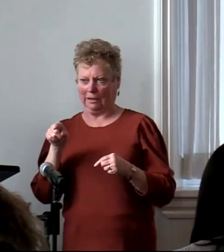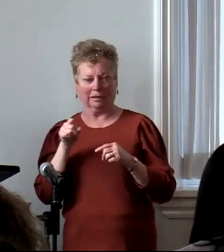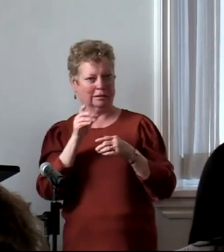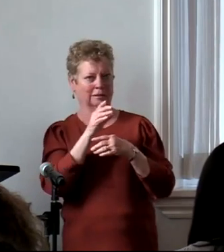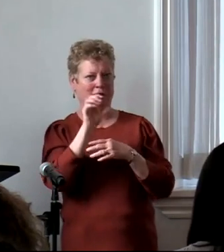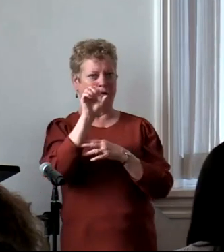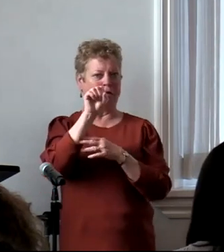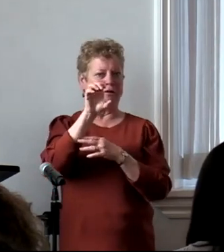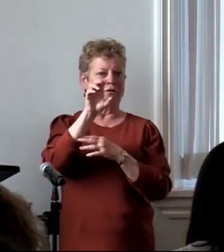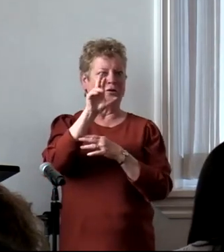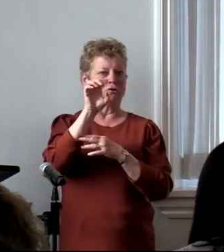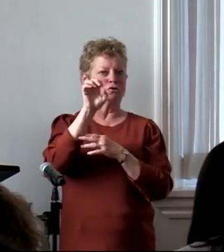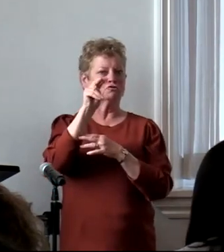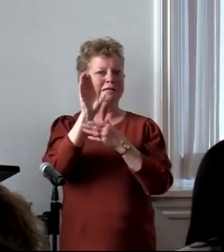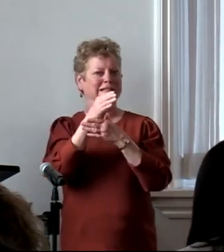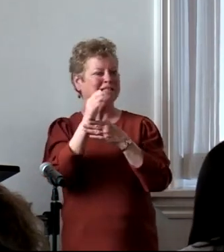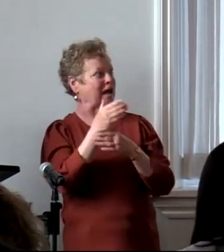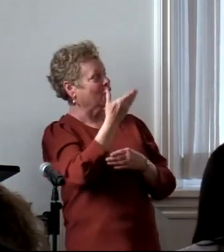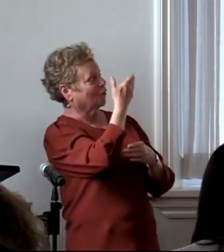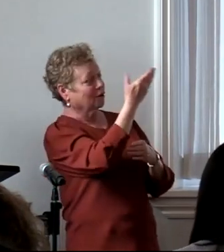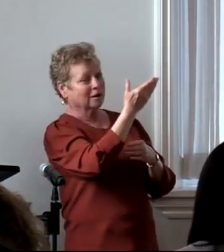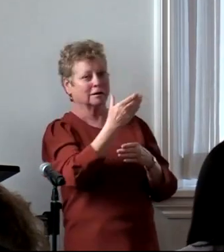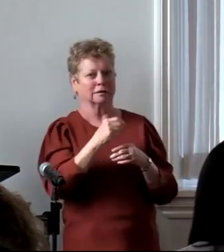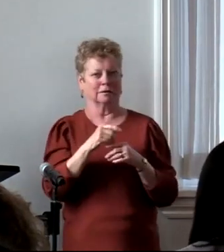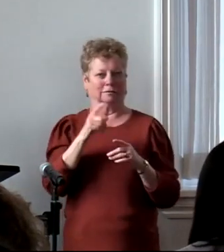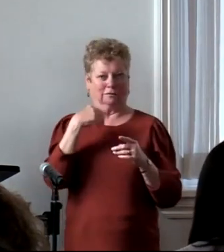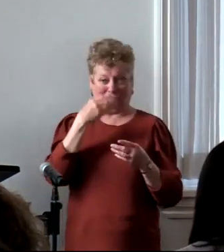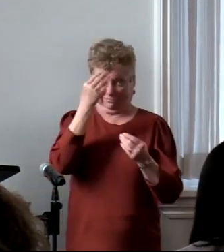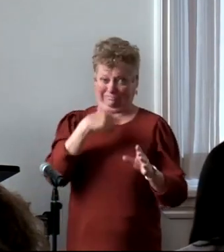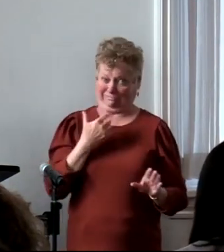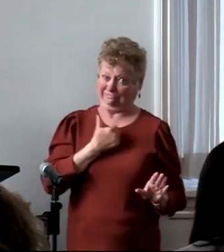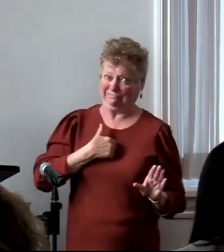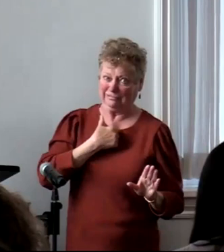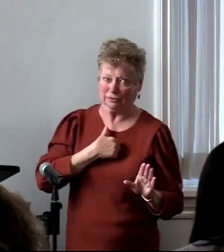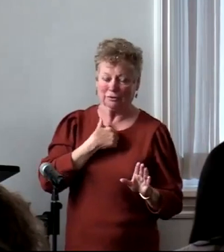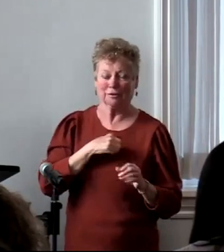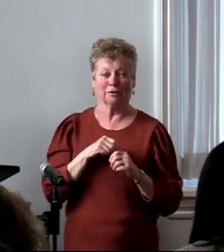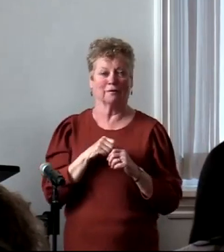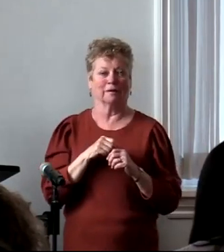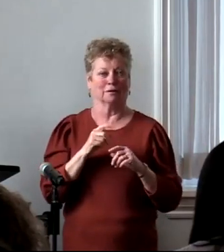I want to apologize in advance as we adjust for the font size